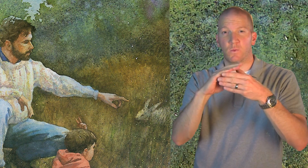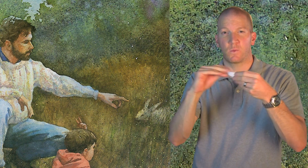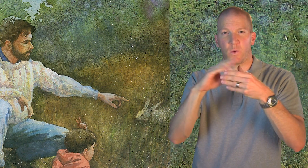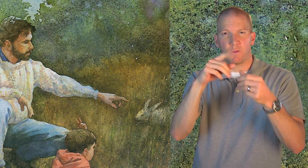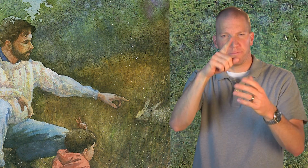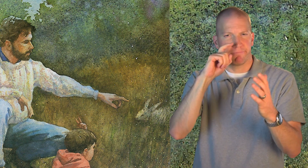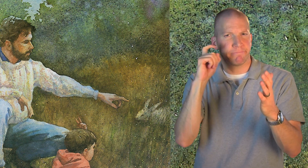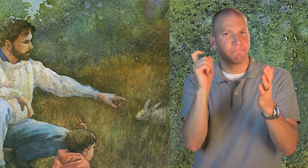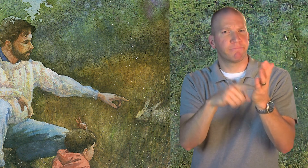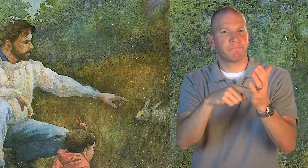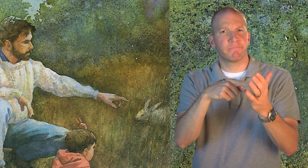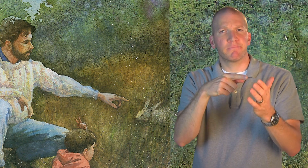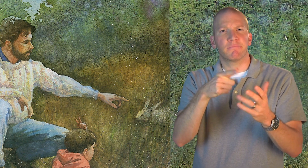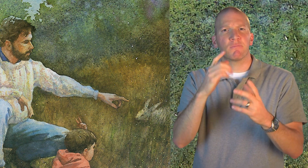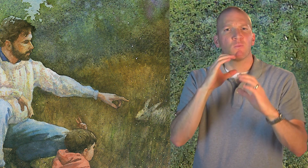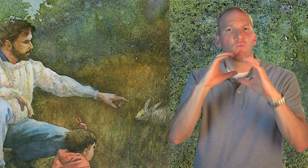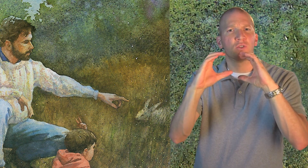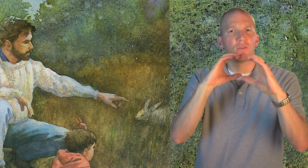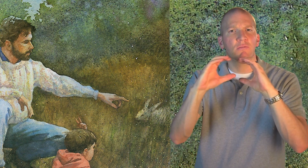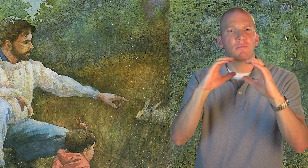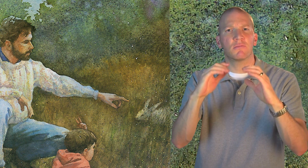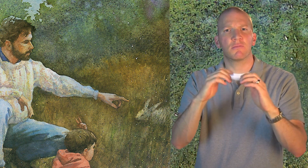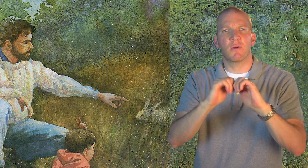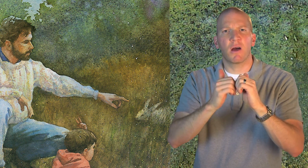Did you see how the dad and the boy communicated